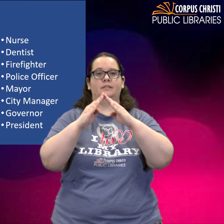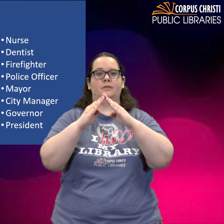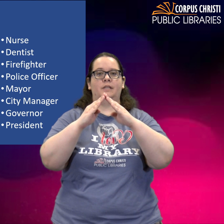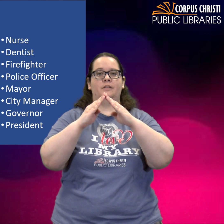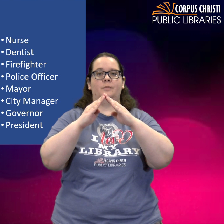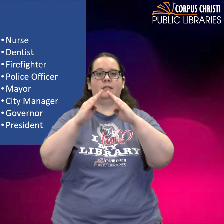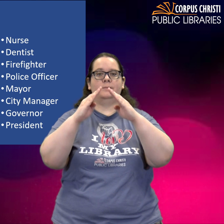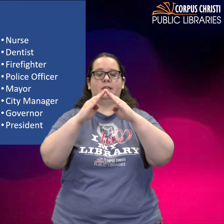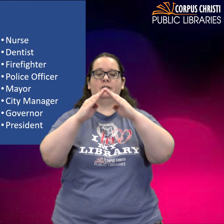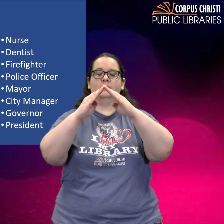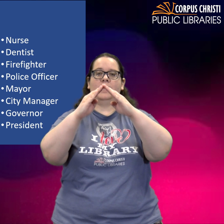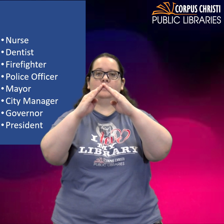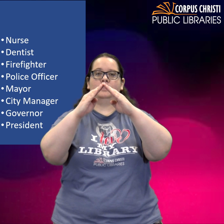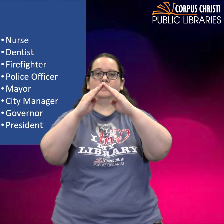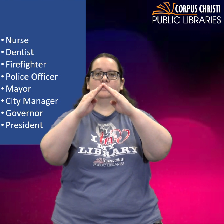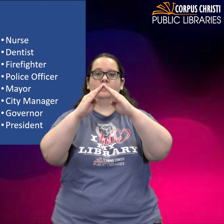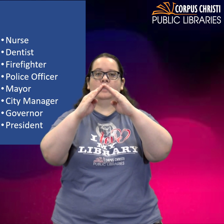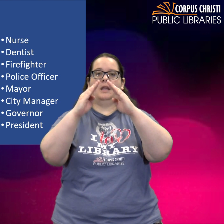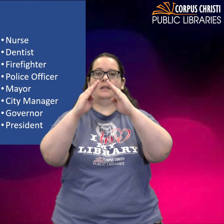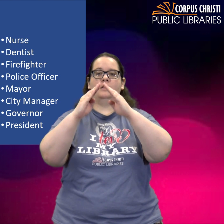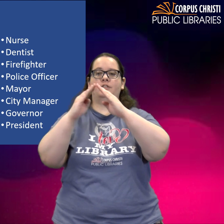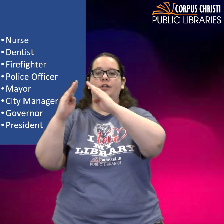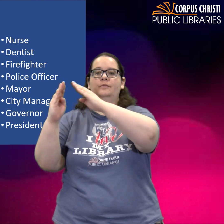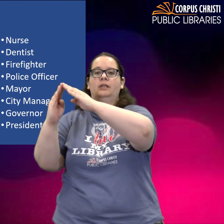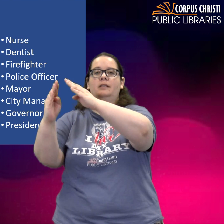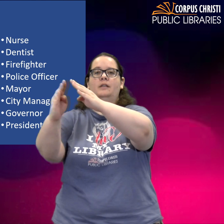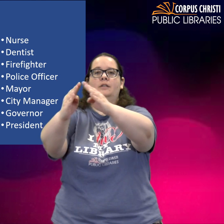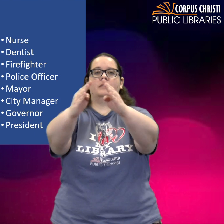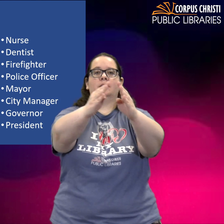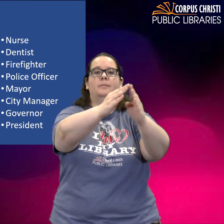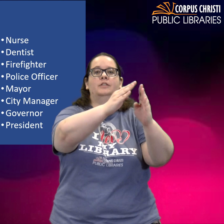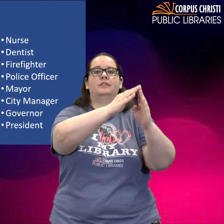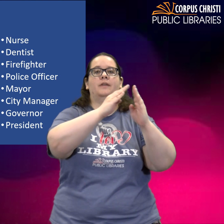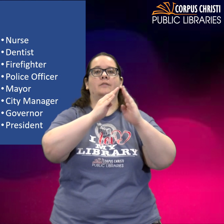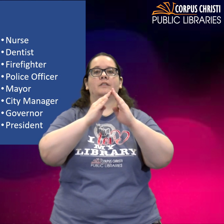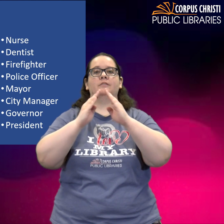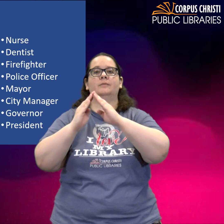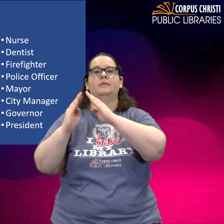so take two B's, make a little house, and then show that there is a bunch of houses--remember